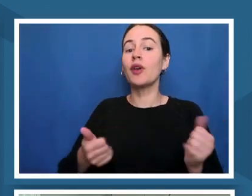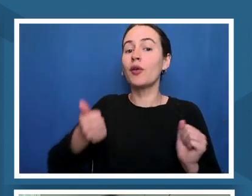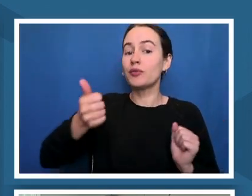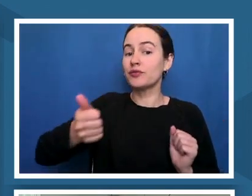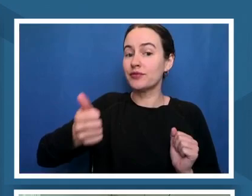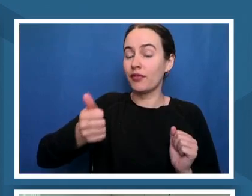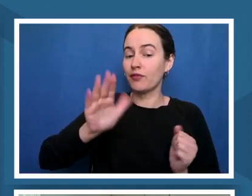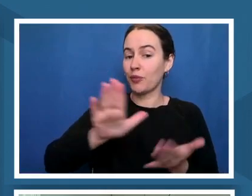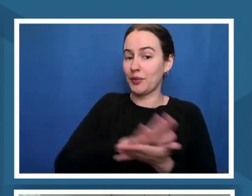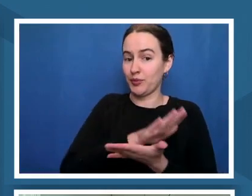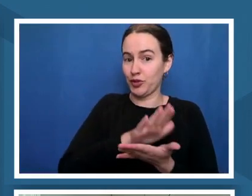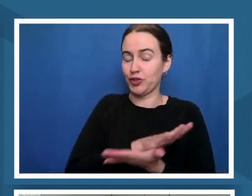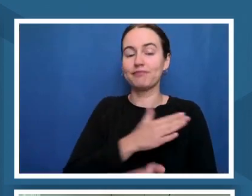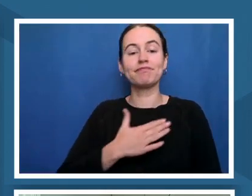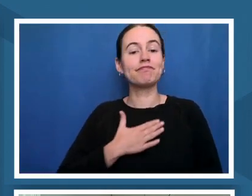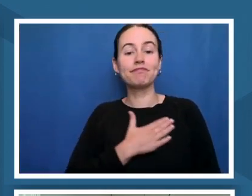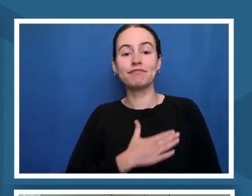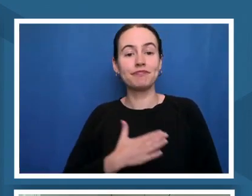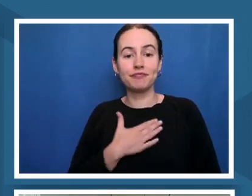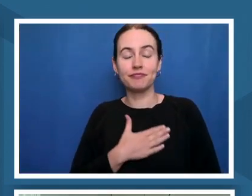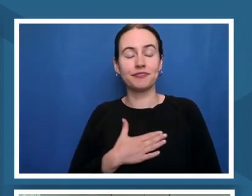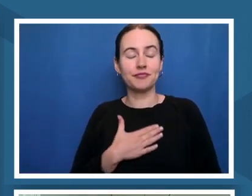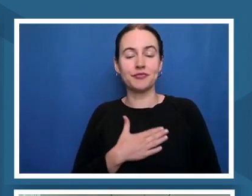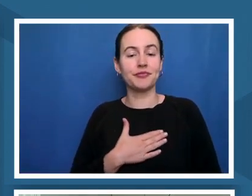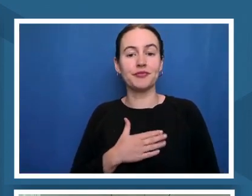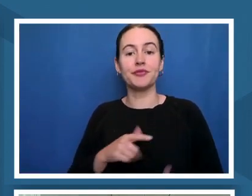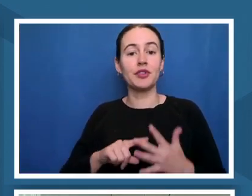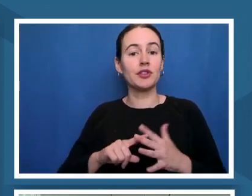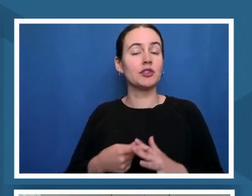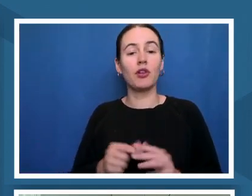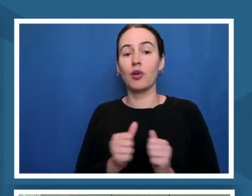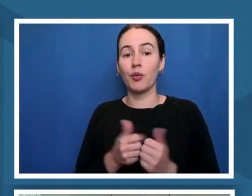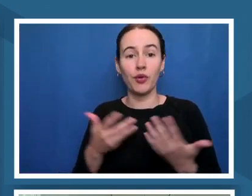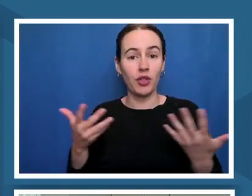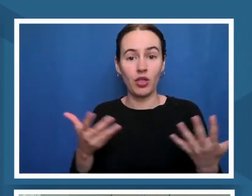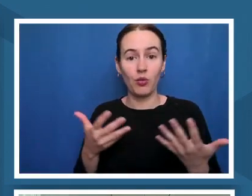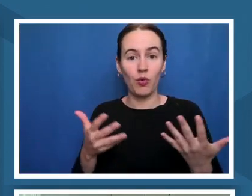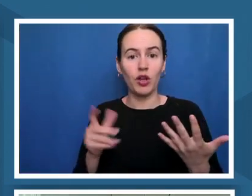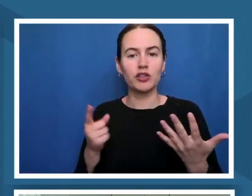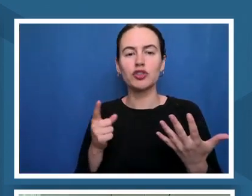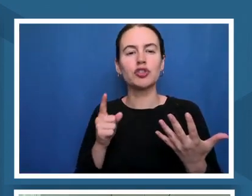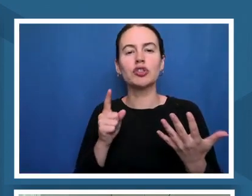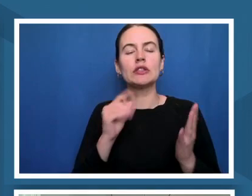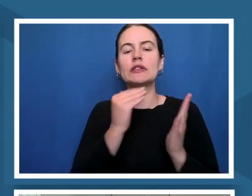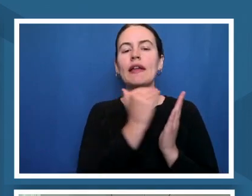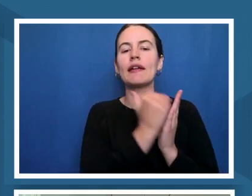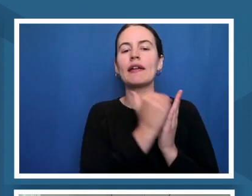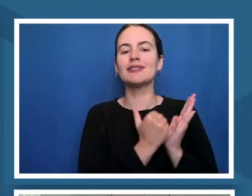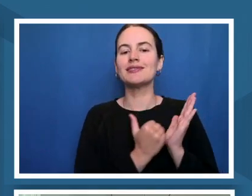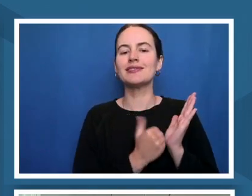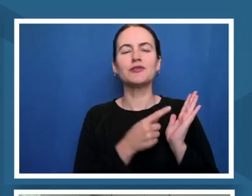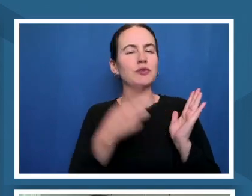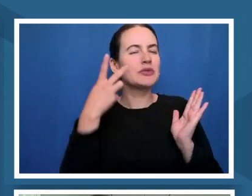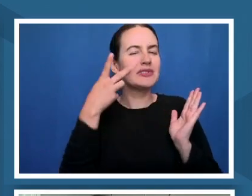would you please begin by just making an